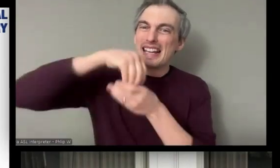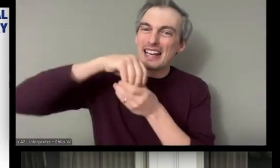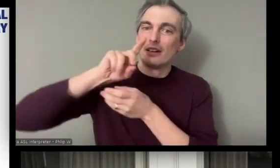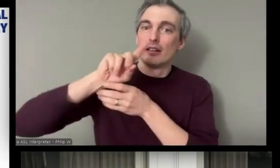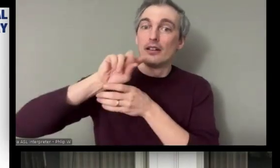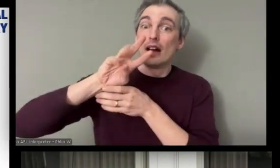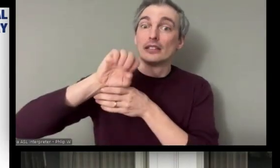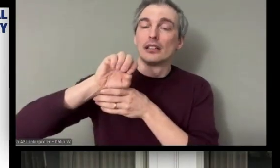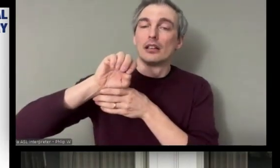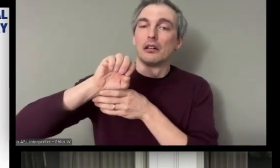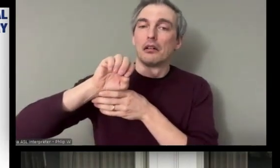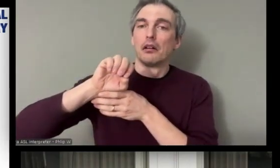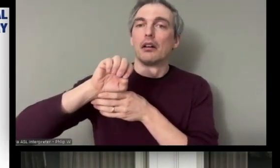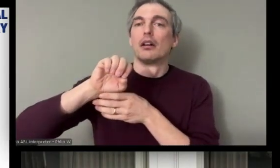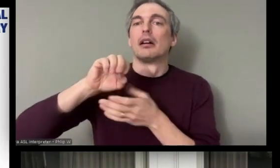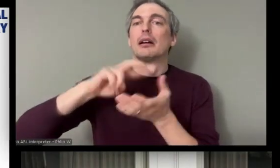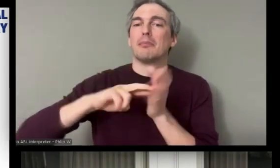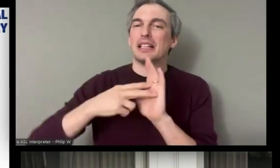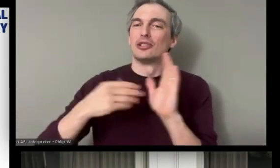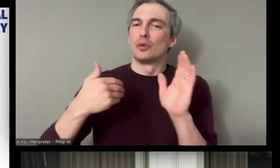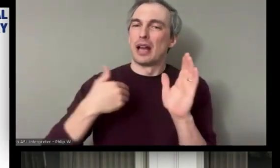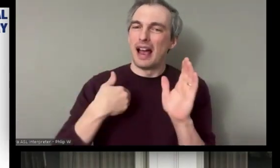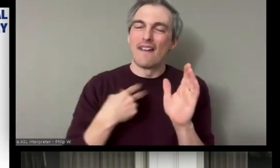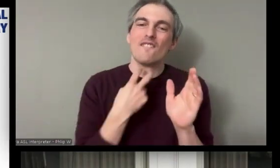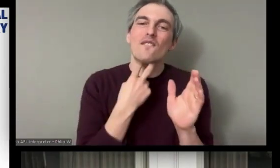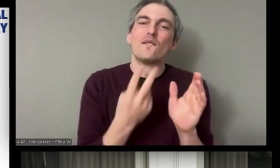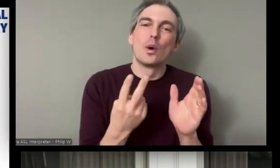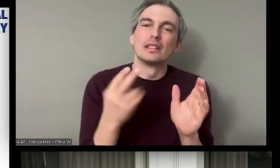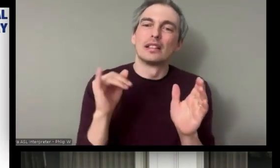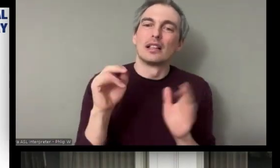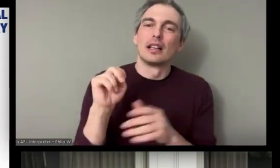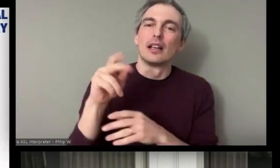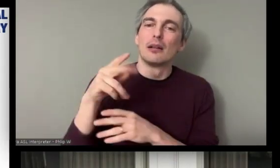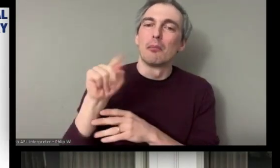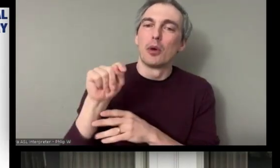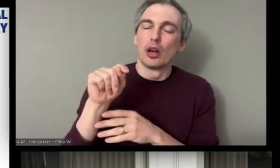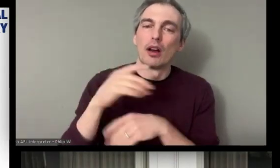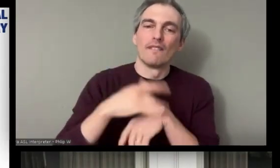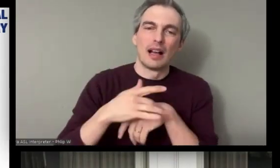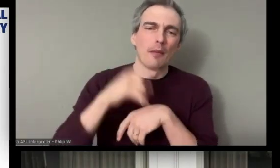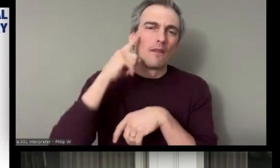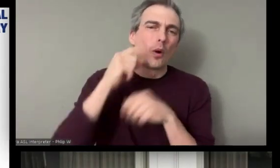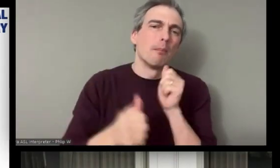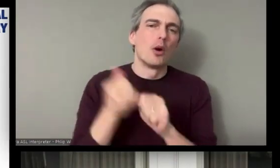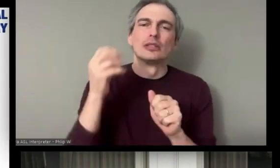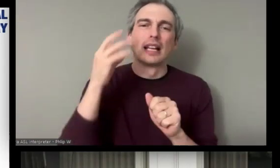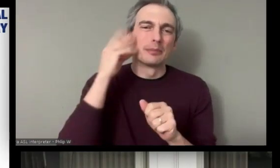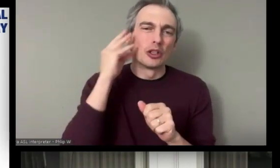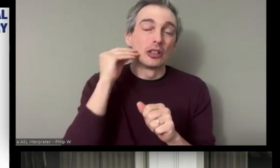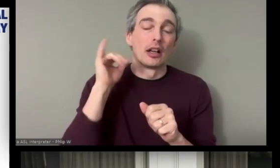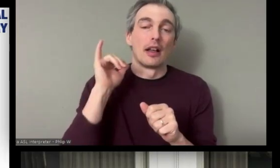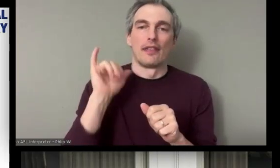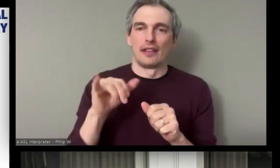Kind of theoretically available in most experiences. And that's a huge area too, for considering future design